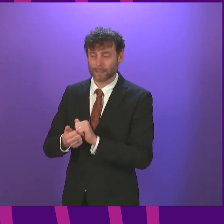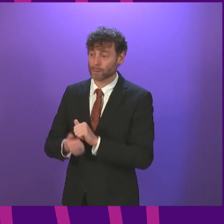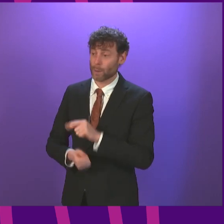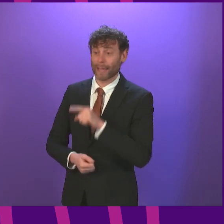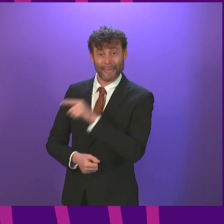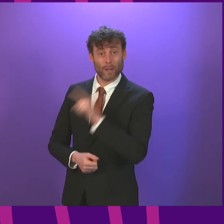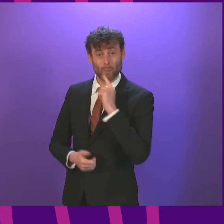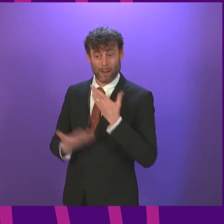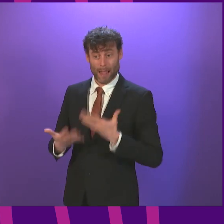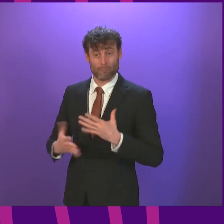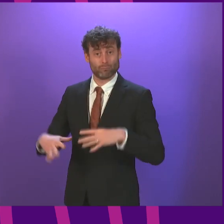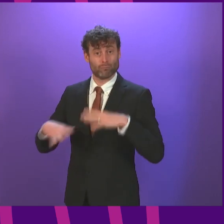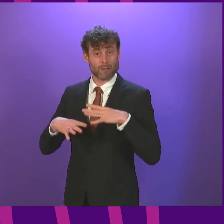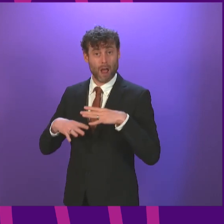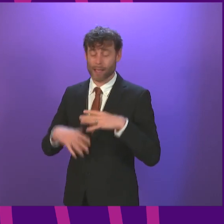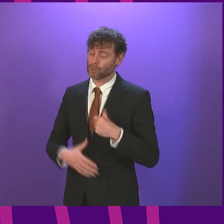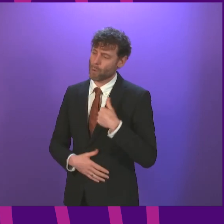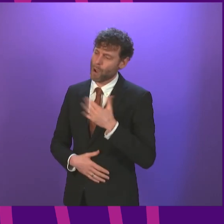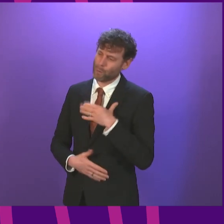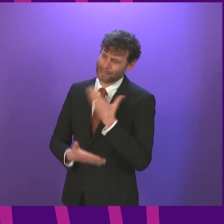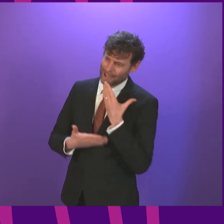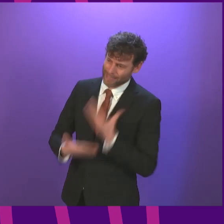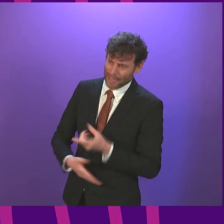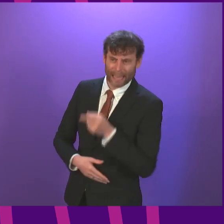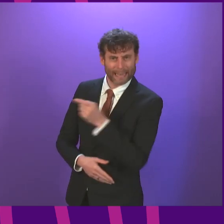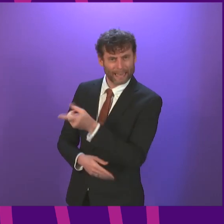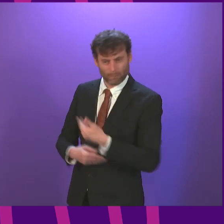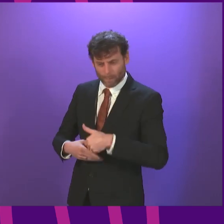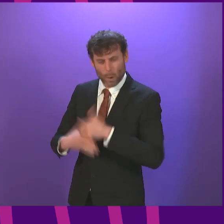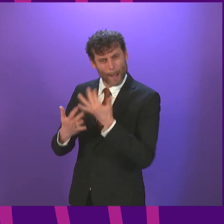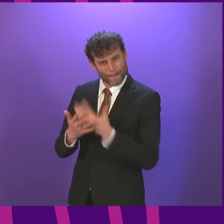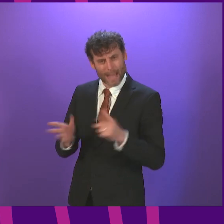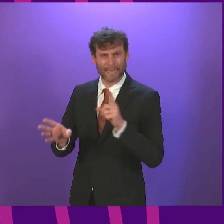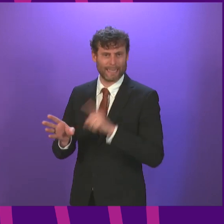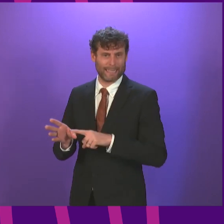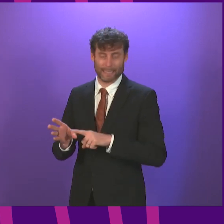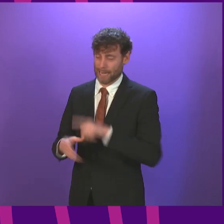over many, many years, first as an elected councillor and latterly as a member of the